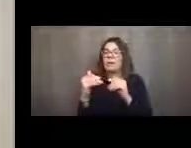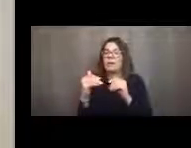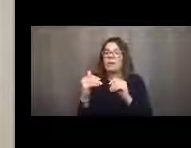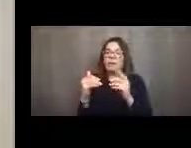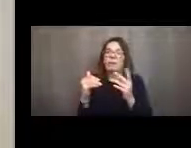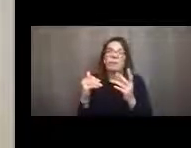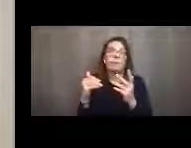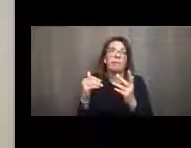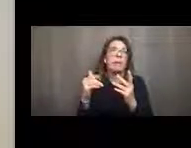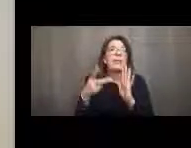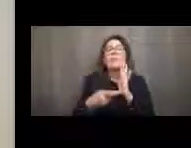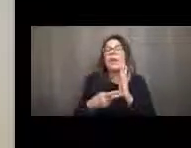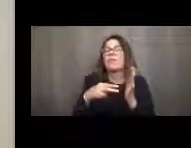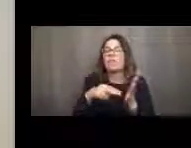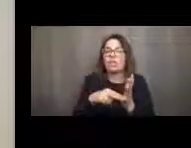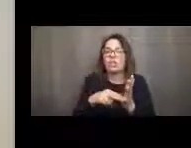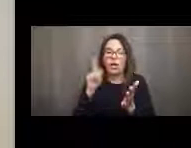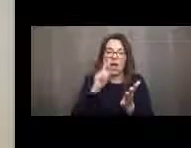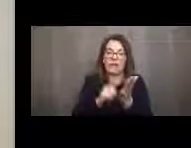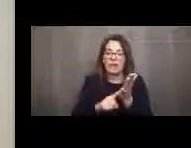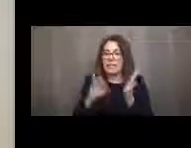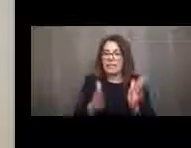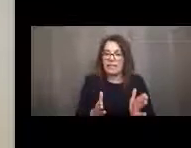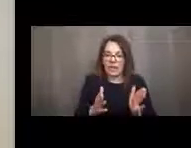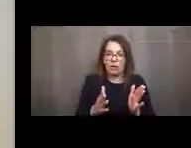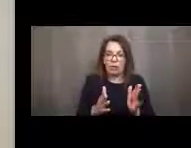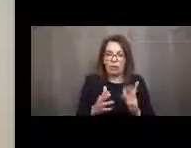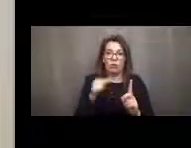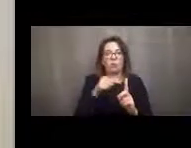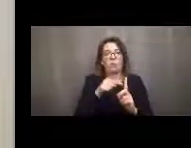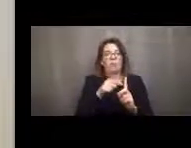or the definition of Investigator to titles,